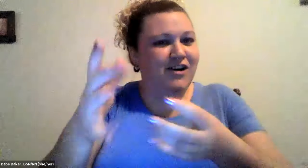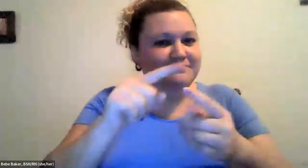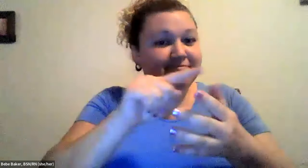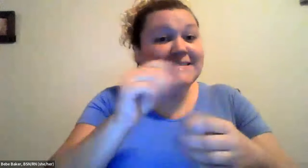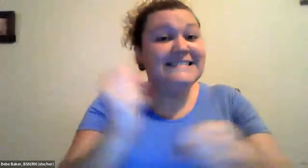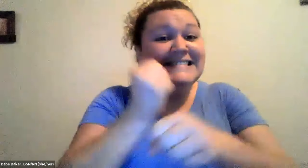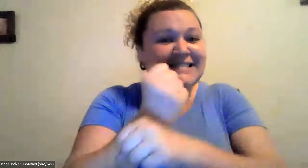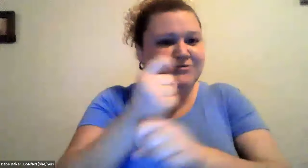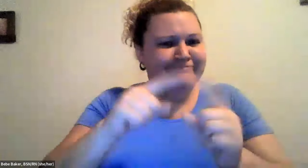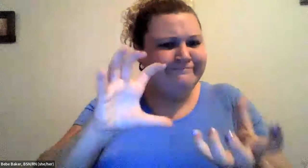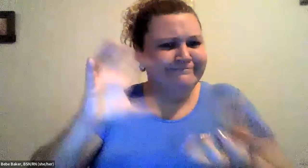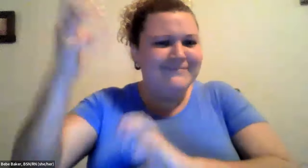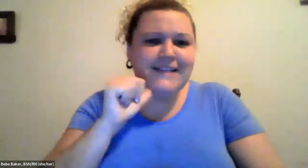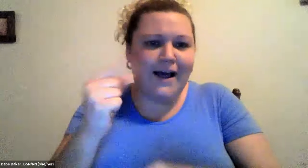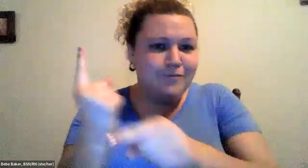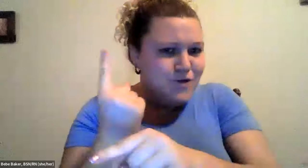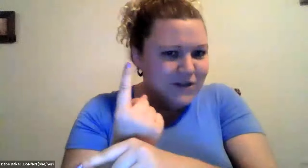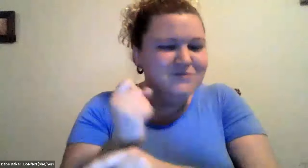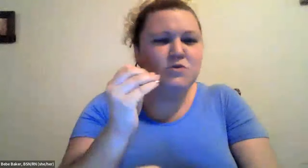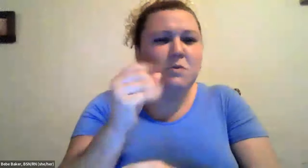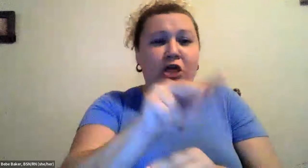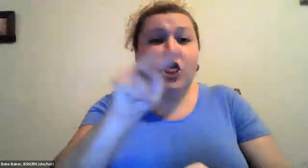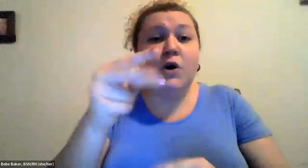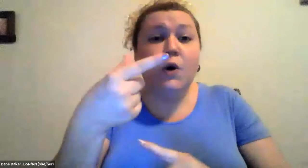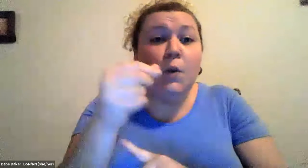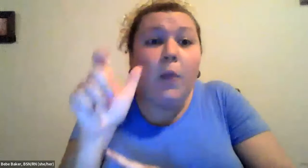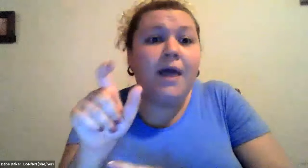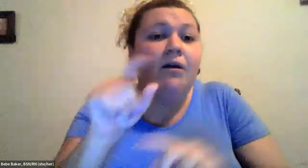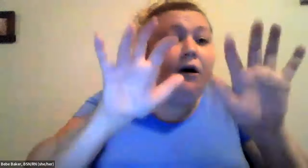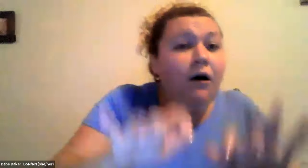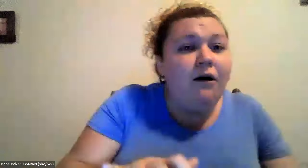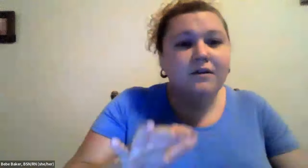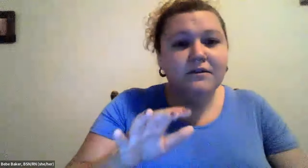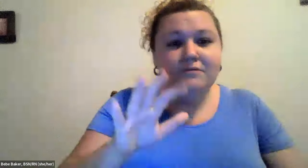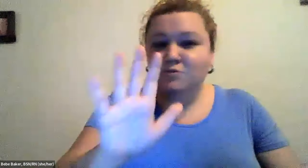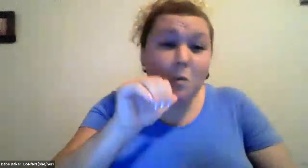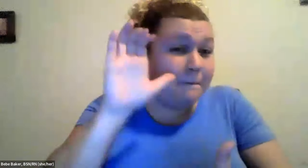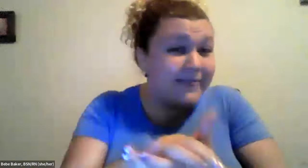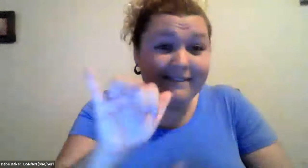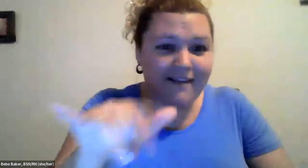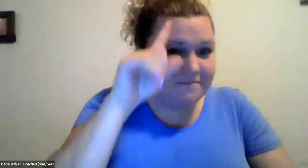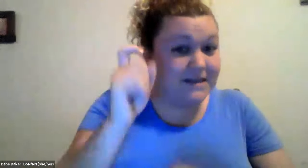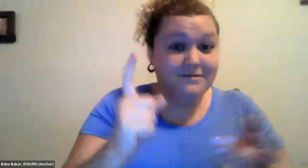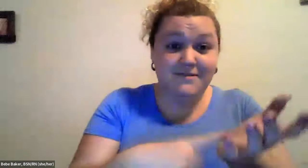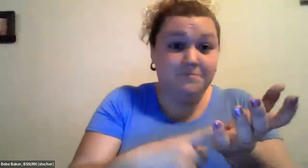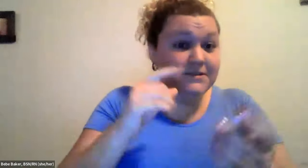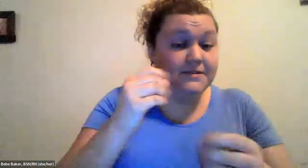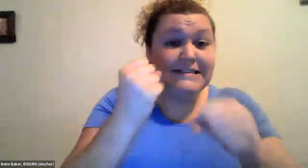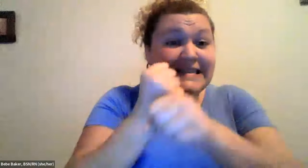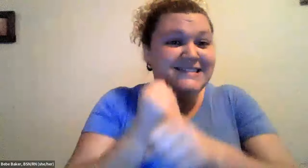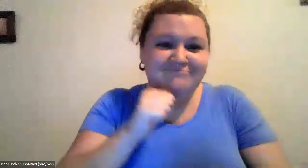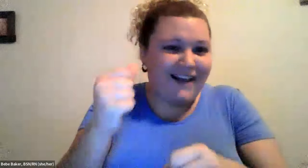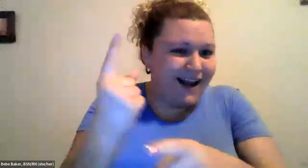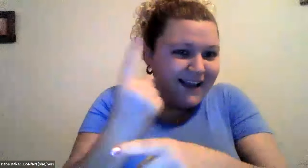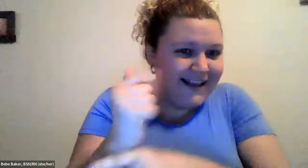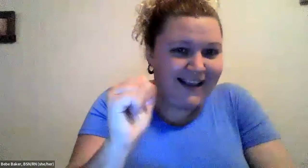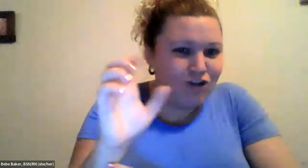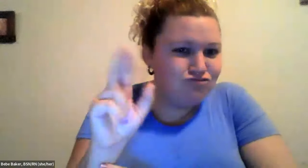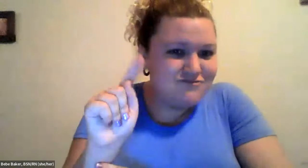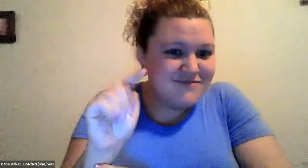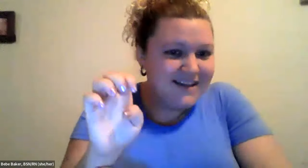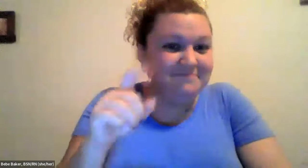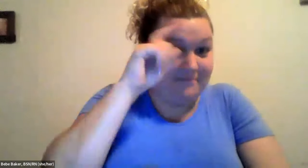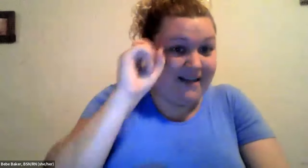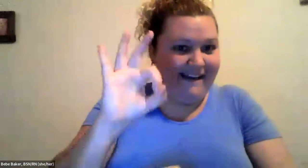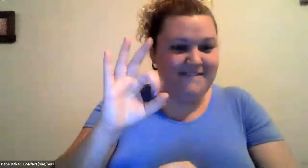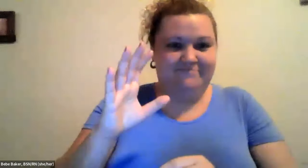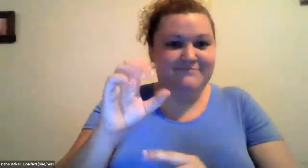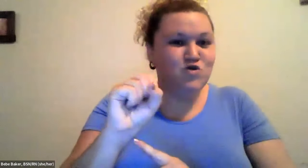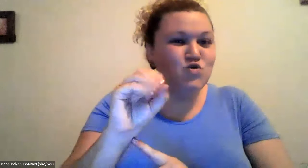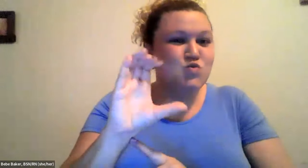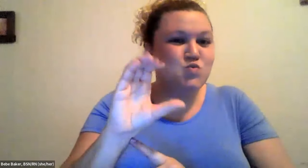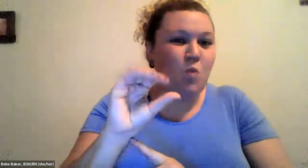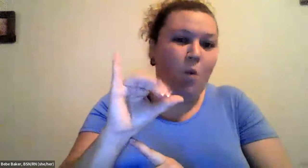Cristine Saunders: Caucasian people who are Caucasian so insurance statistics show that there's a lot of disparity so sometimes statistics are not accurate.